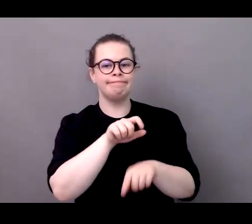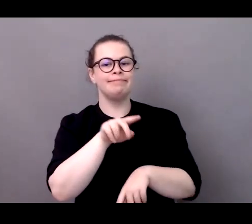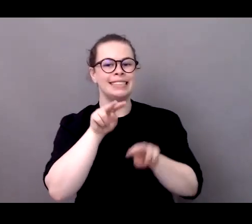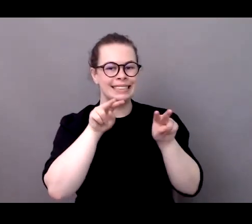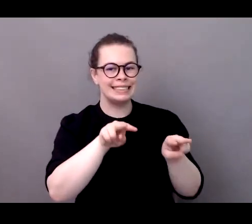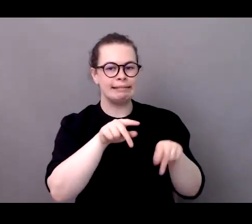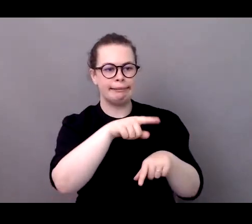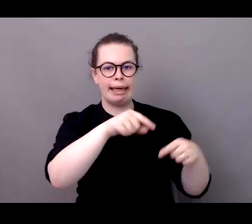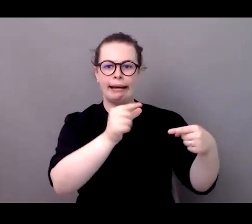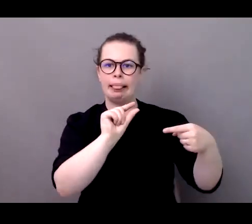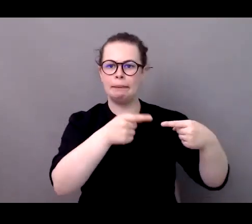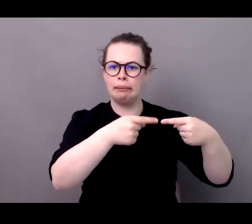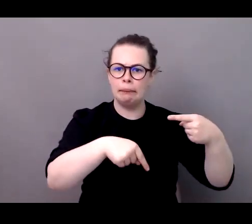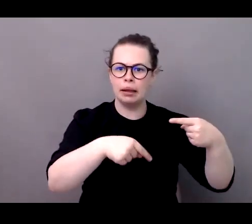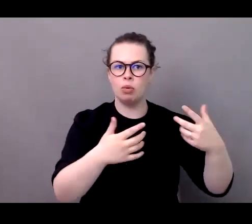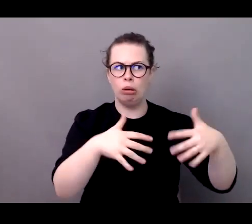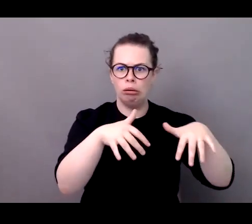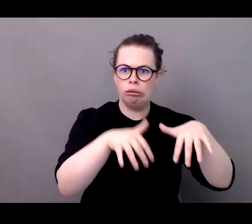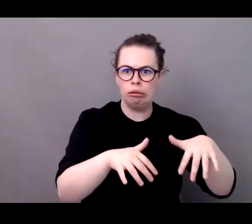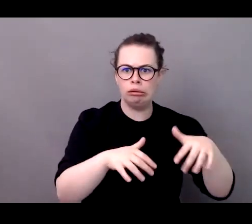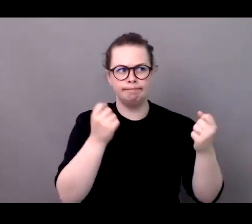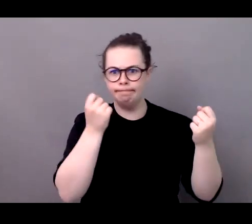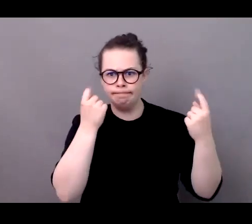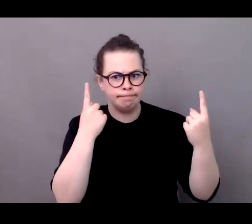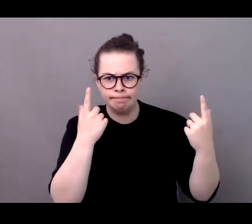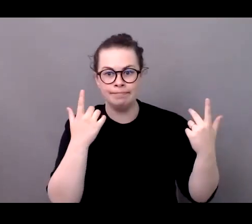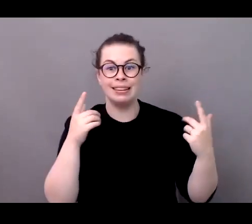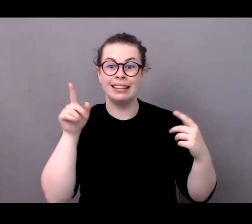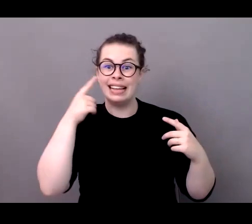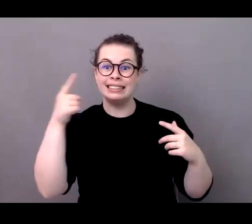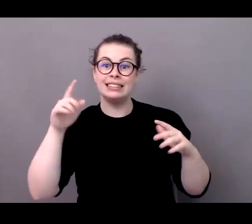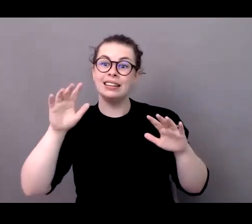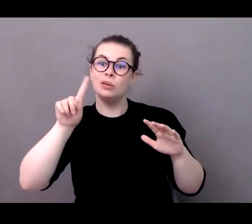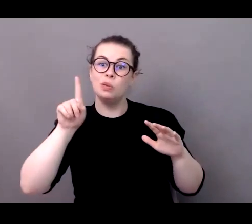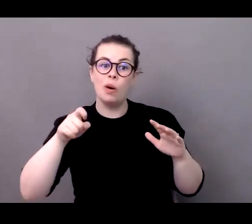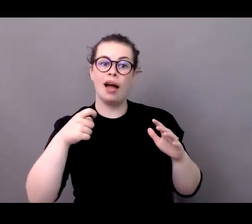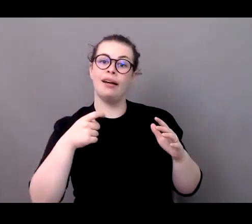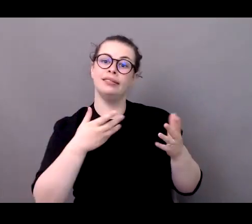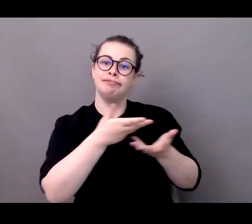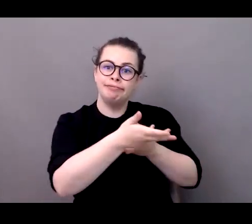observations to tell states that have reported to it what needs to change in order to realise the